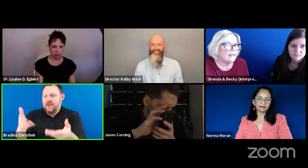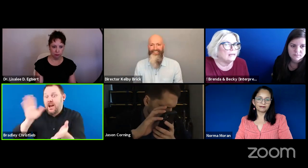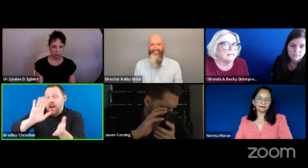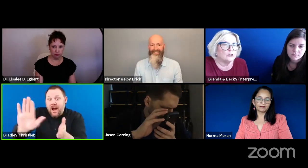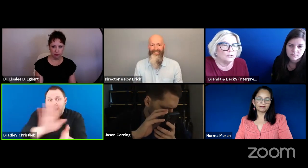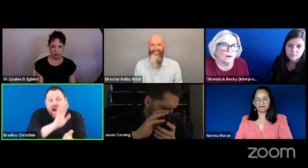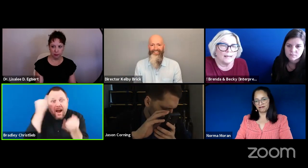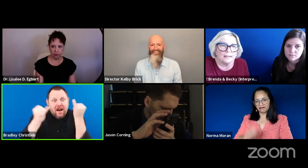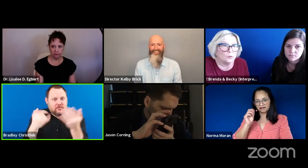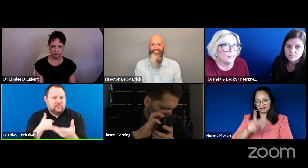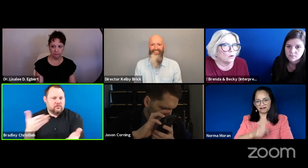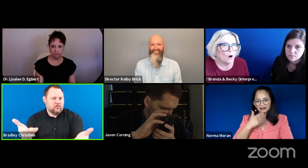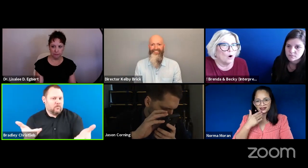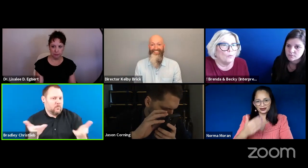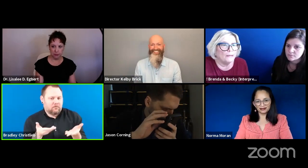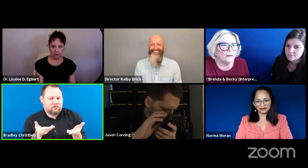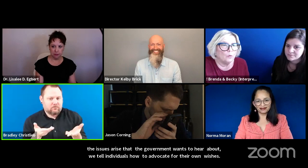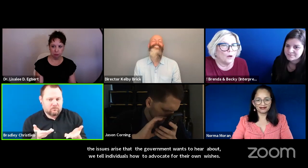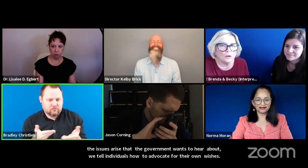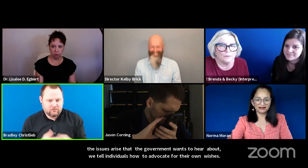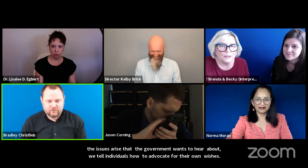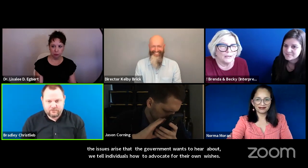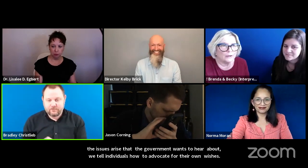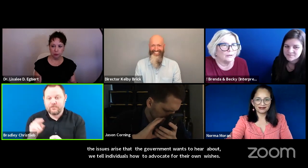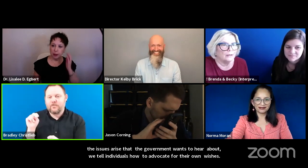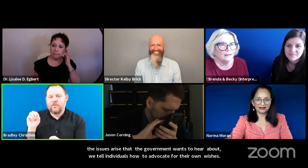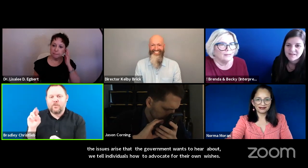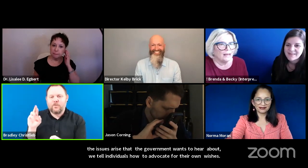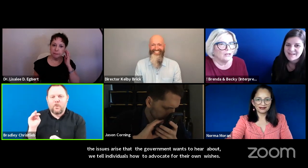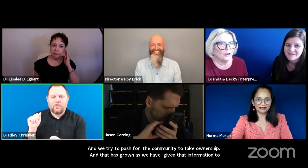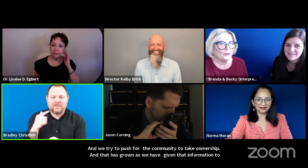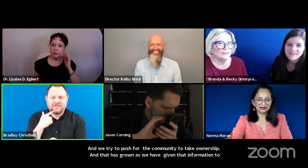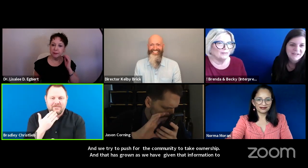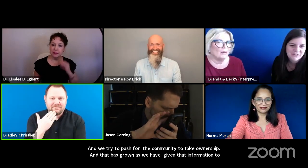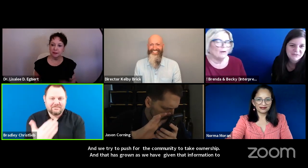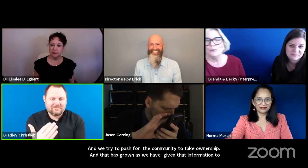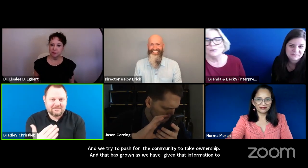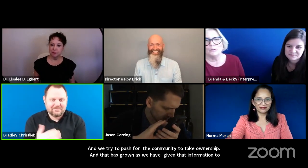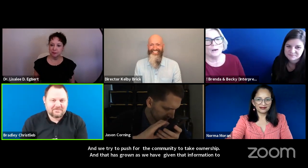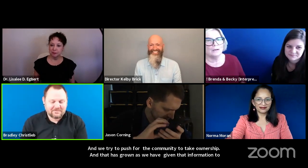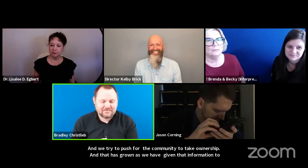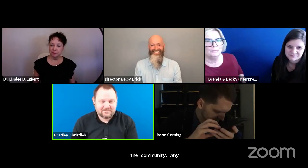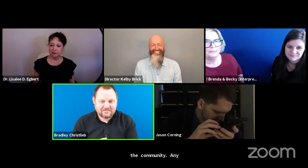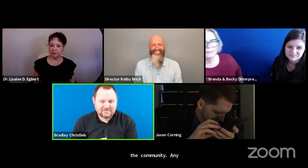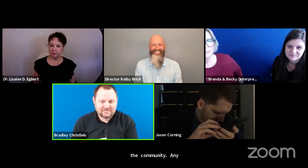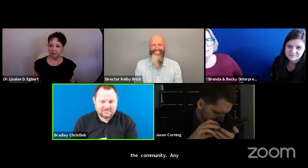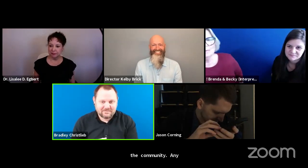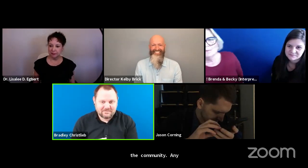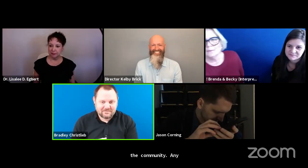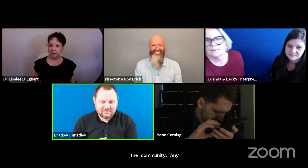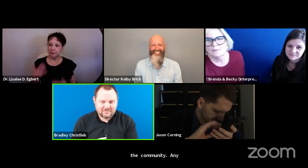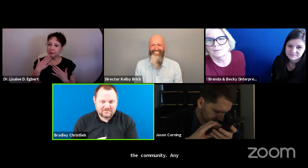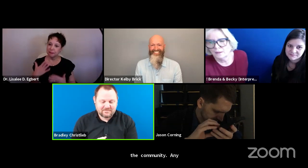Any additional ideas, we are open and welcome to hear. Thank you.